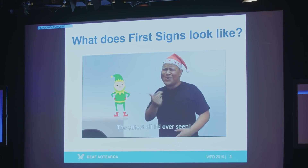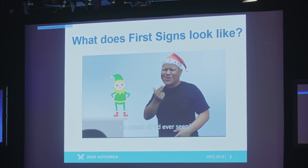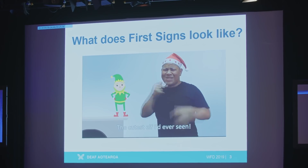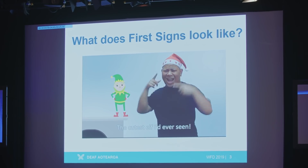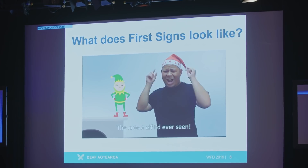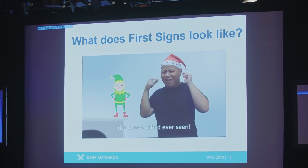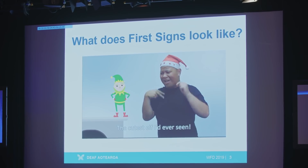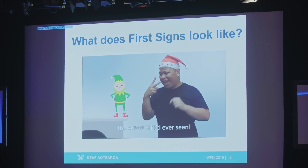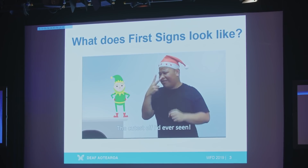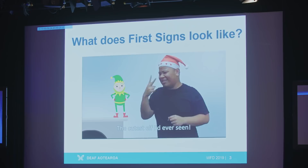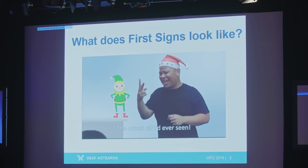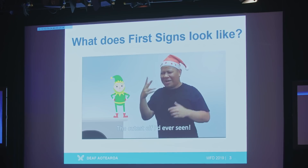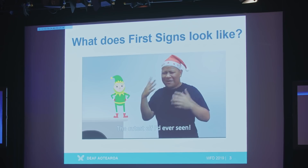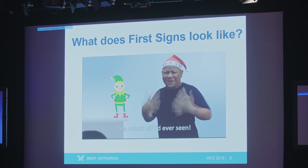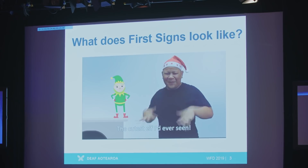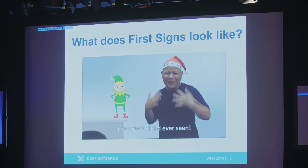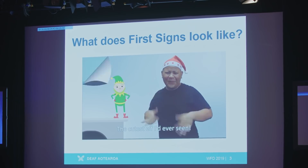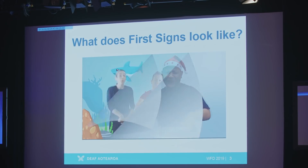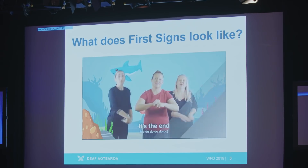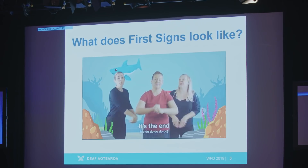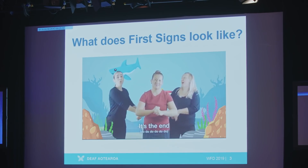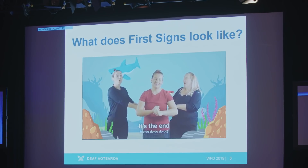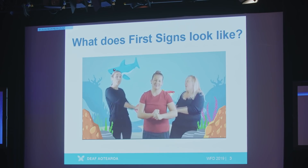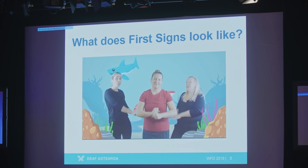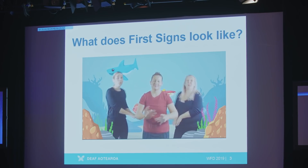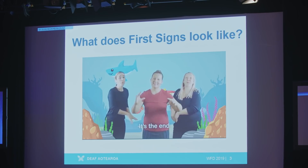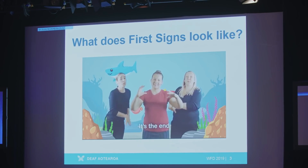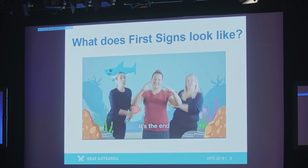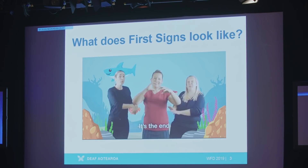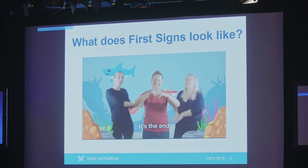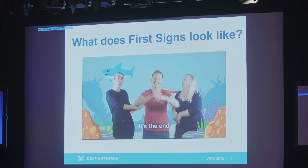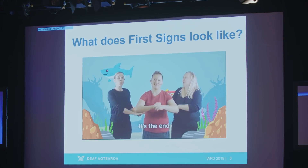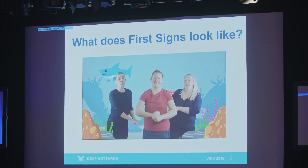It's empowering parents to incorporate NZSL into their everyday life.